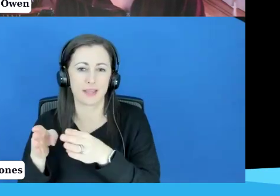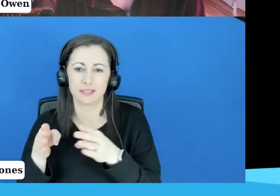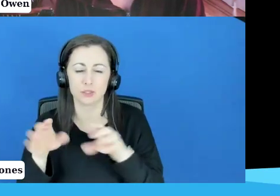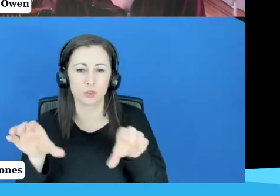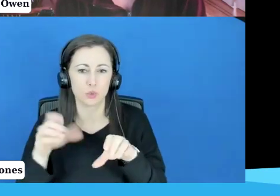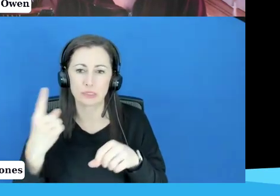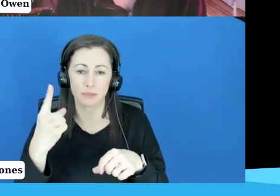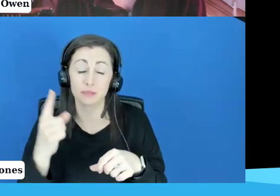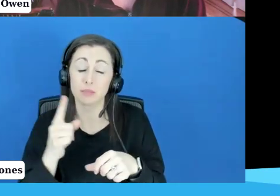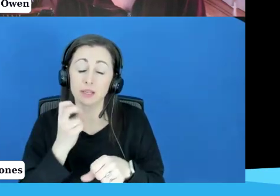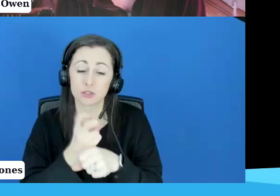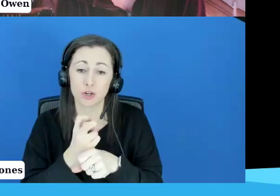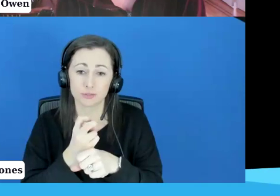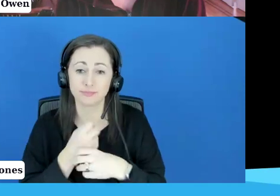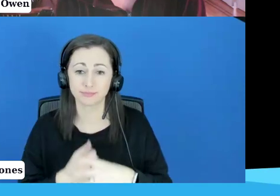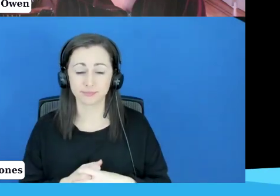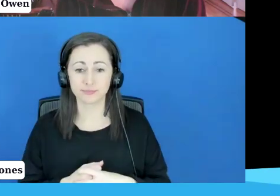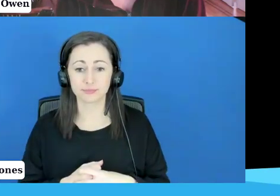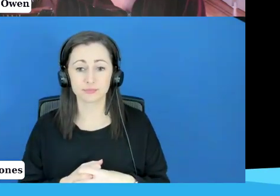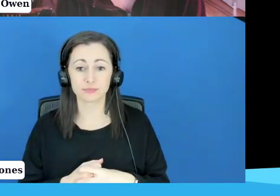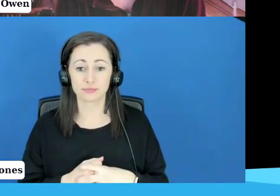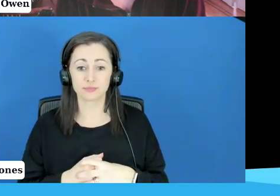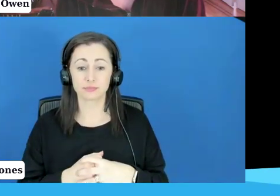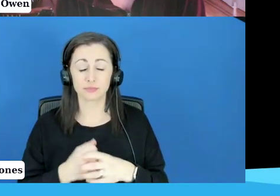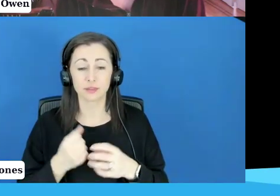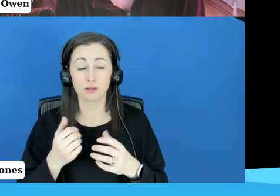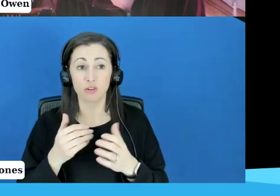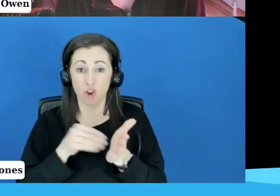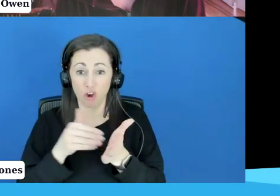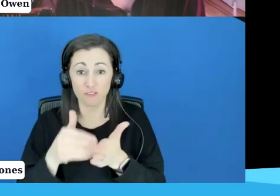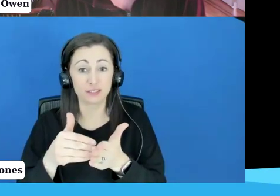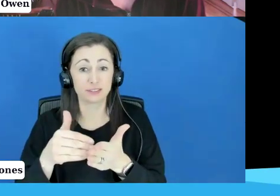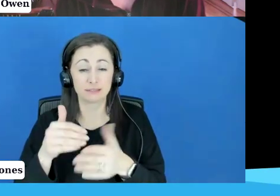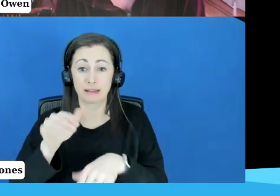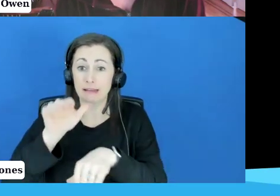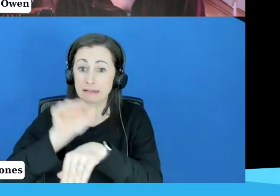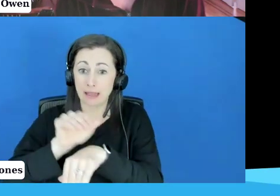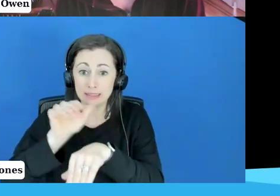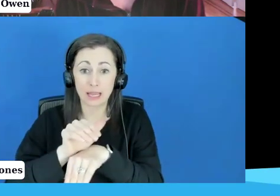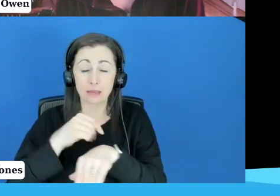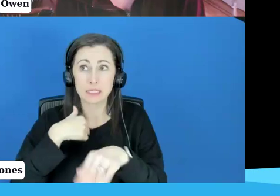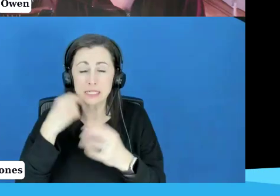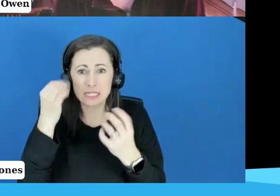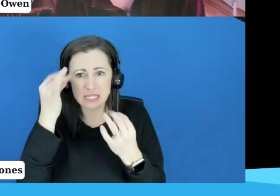It's hard. I've spent like a lot of nights up and trying to figure out how I'm going to get certain things to work,